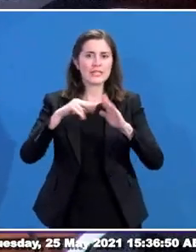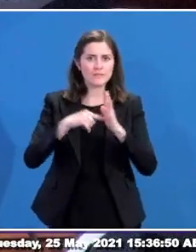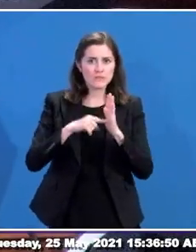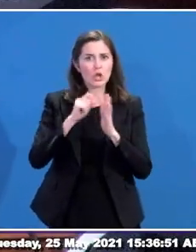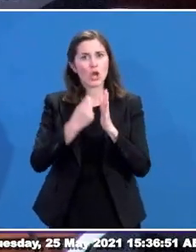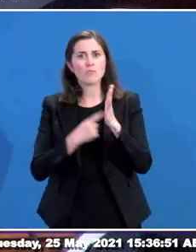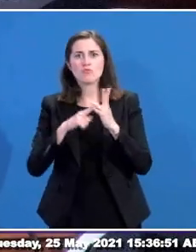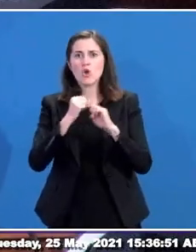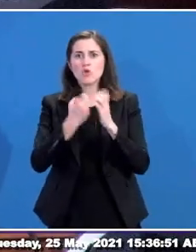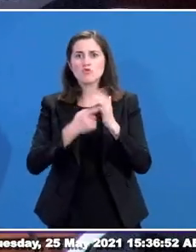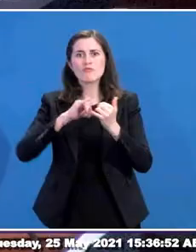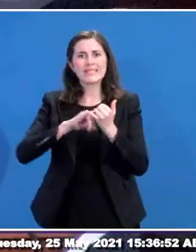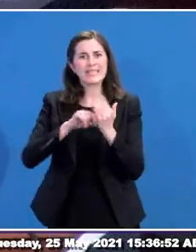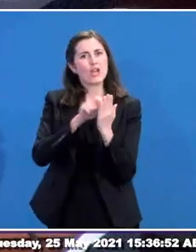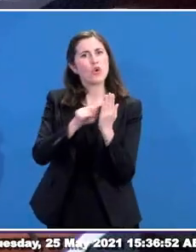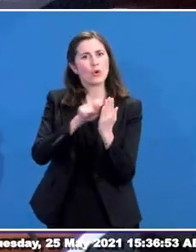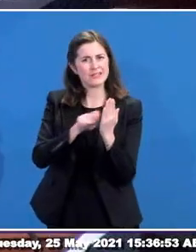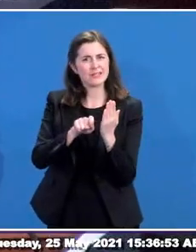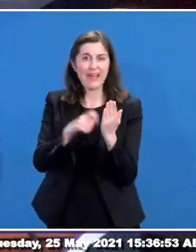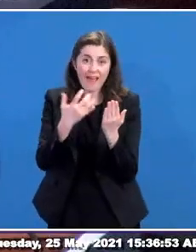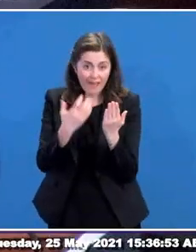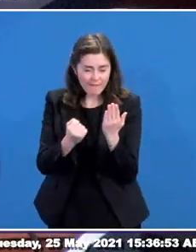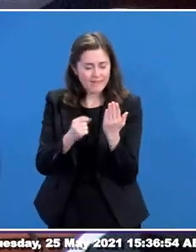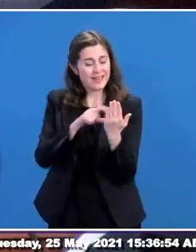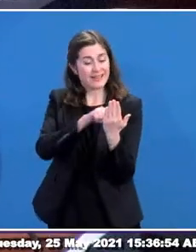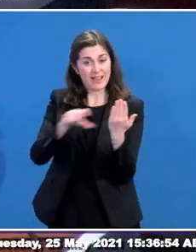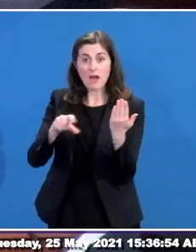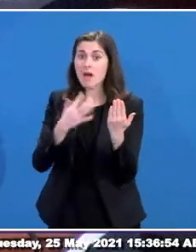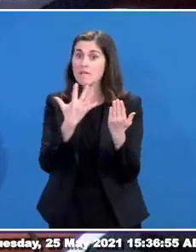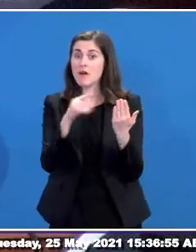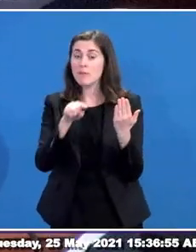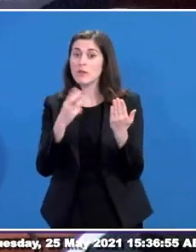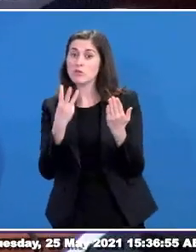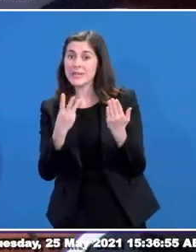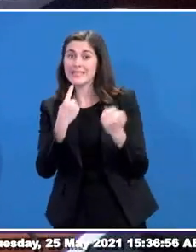And at.3.3, you say one of the areas of concern were that there